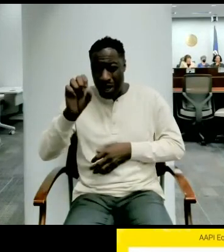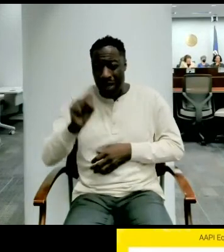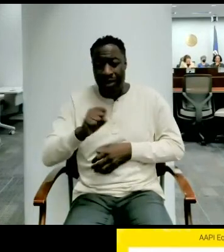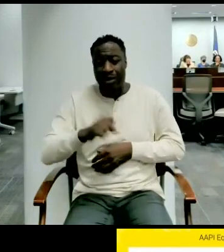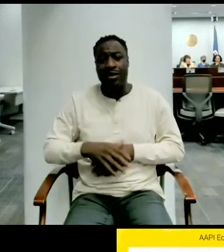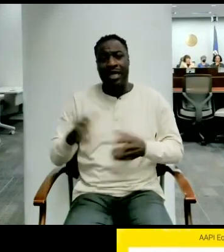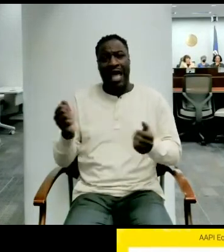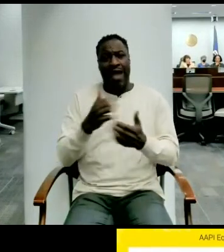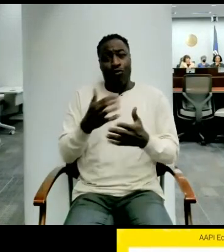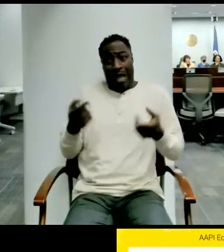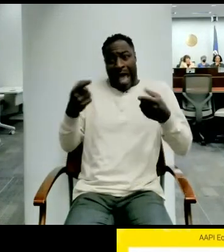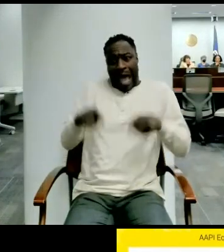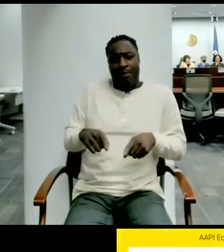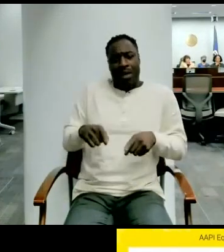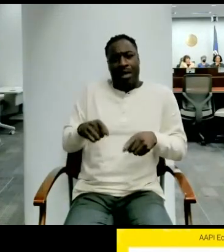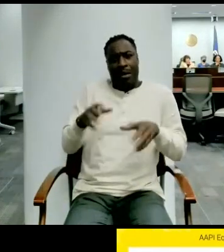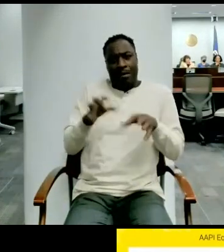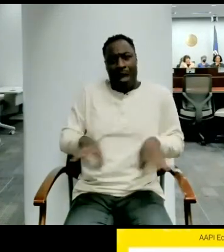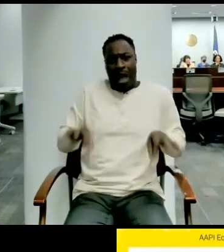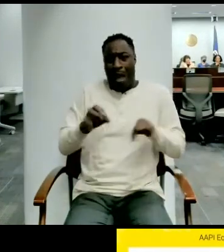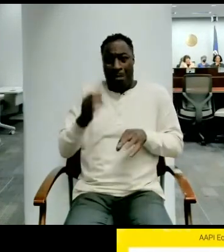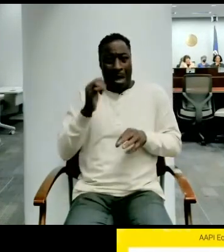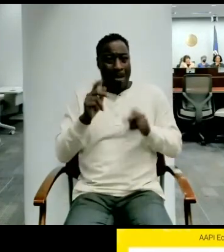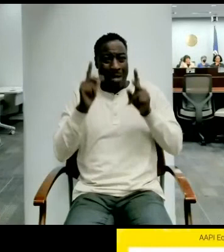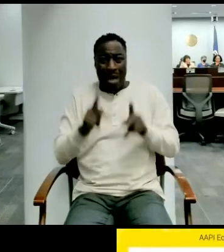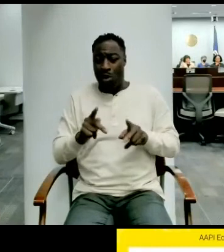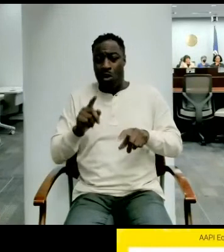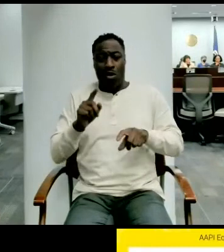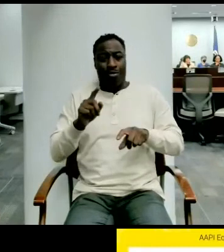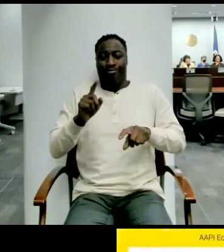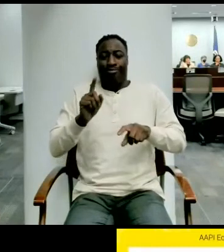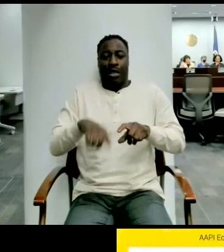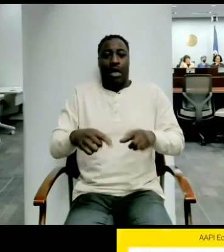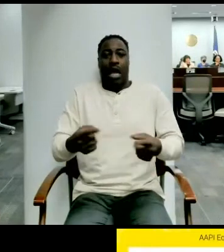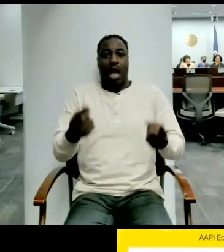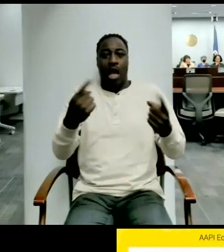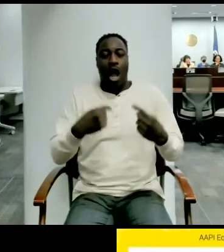if people aren't managing to make it in um we're not going to see the output either.